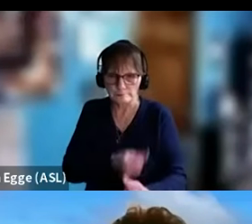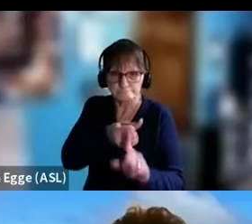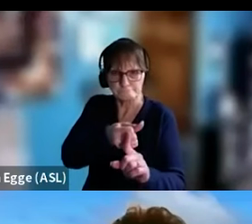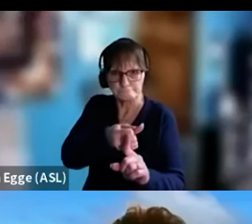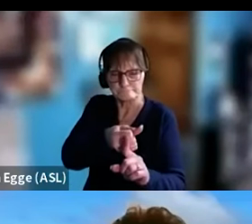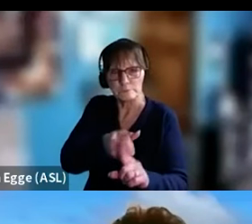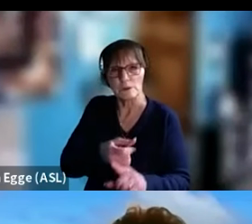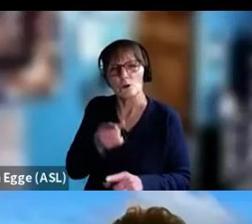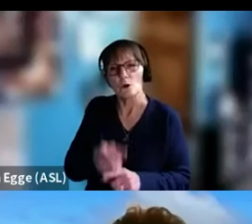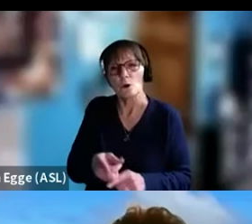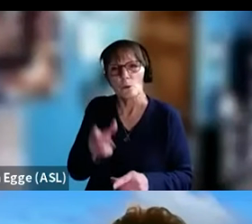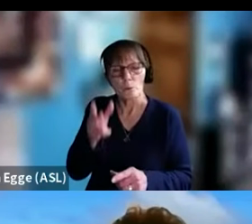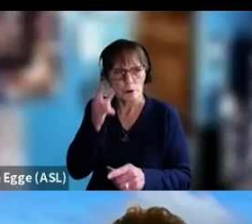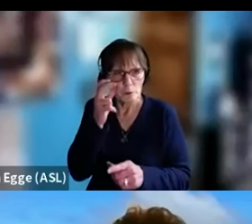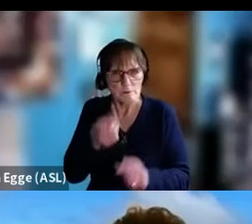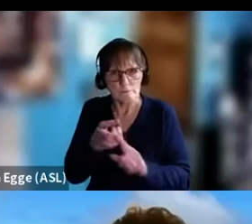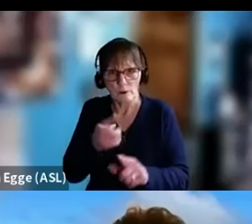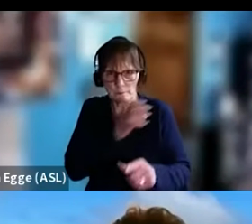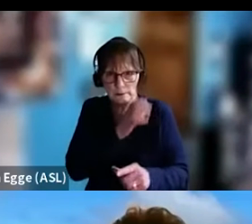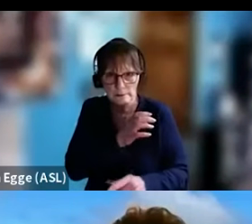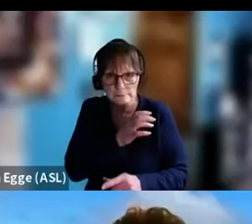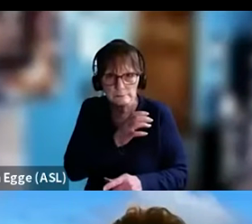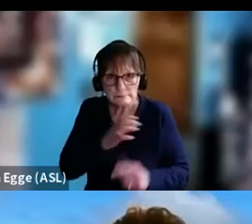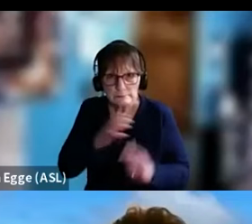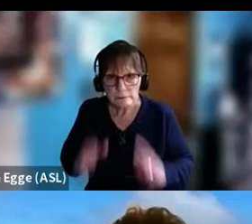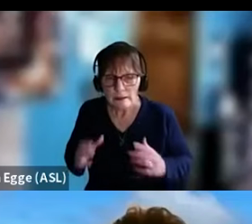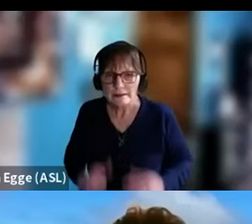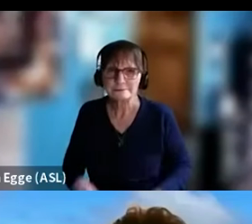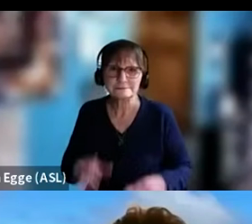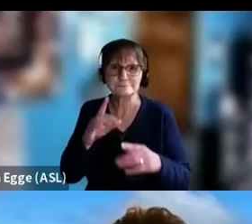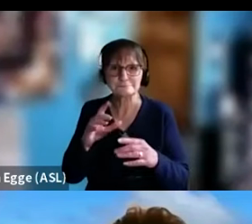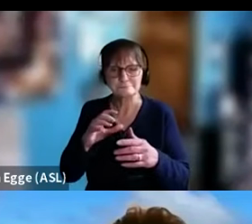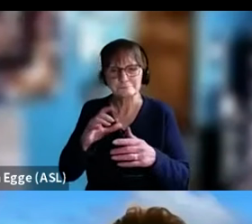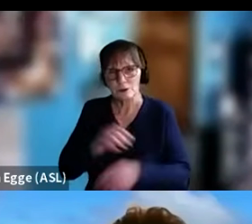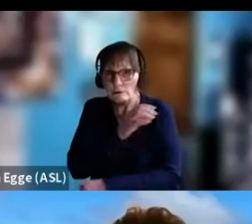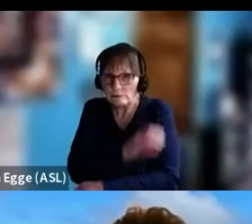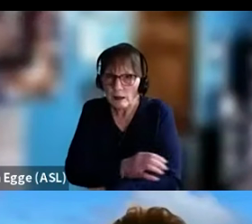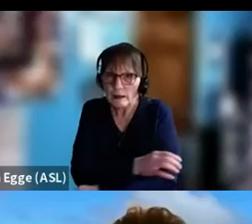What are you hearing from your clients, participants, constituents and those with lived experience